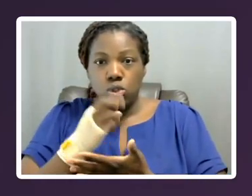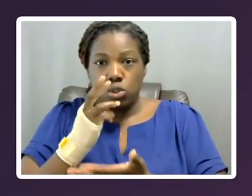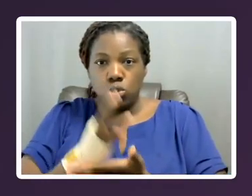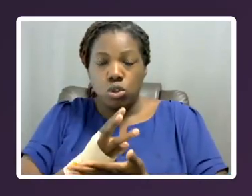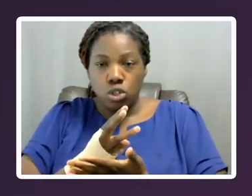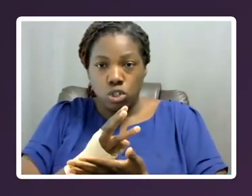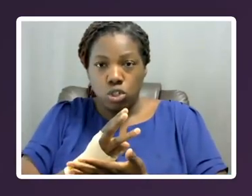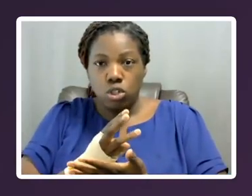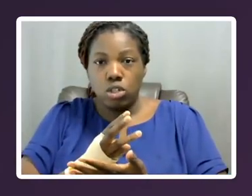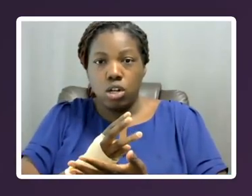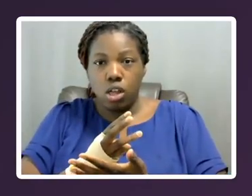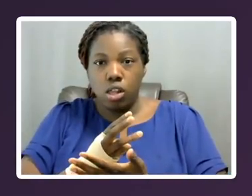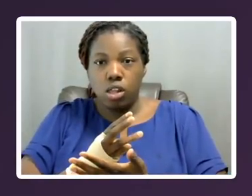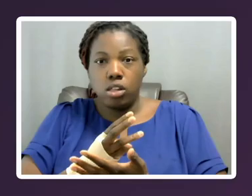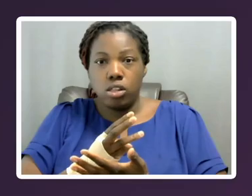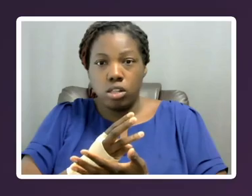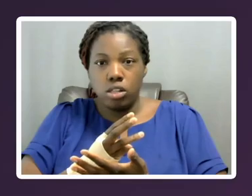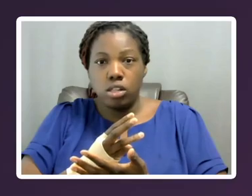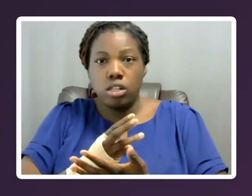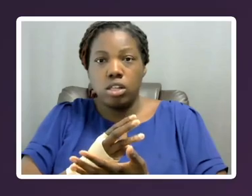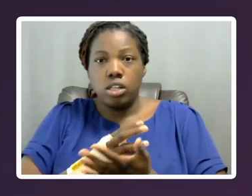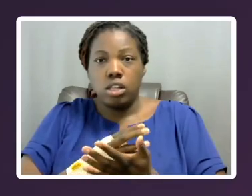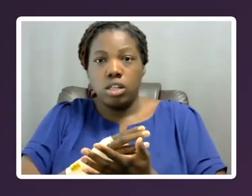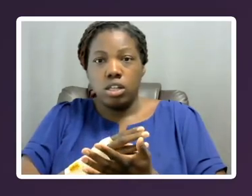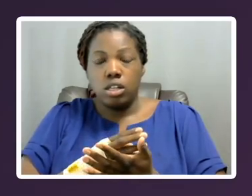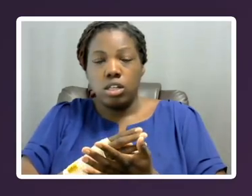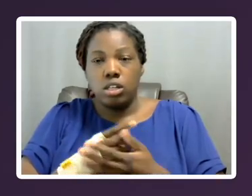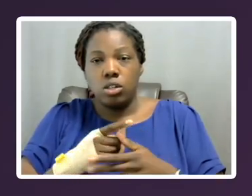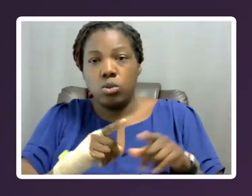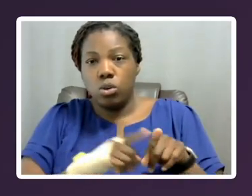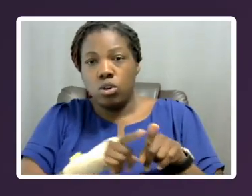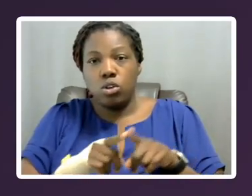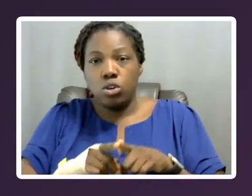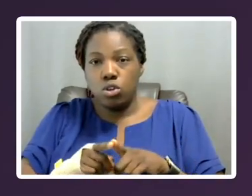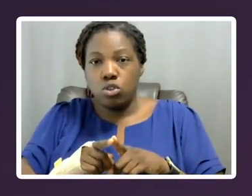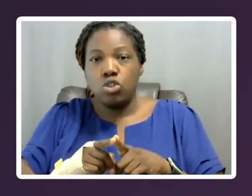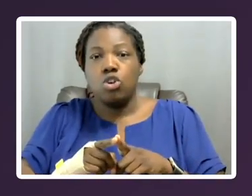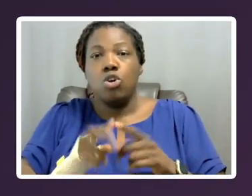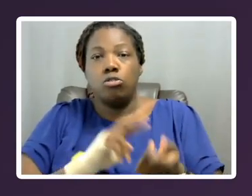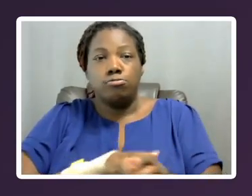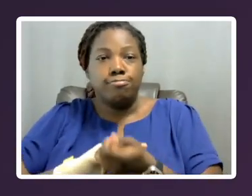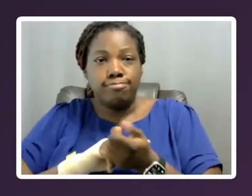and school counselors to also do check-ins with students that were doing those topics.